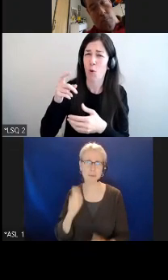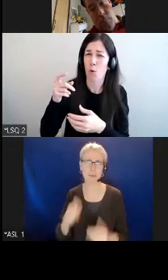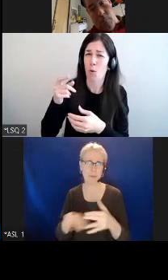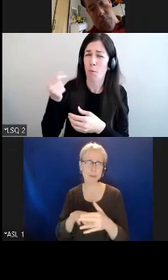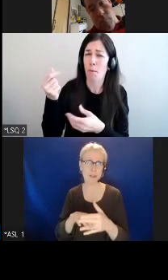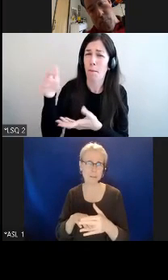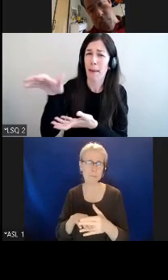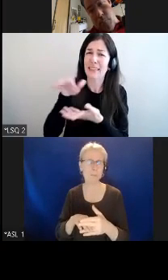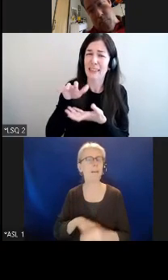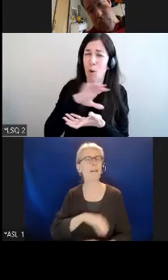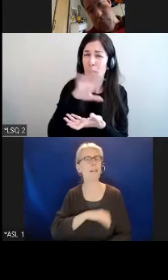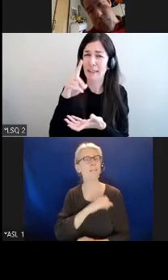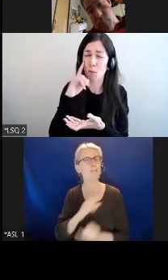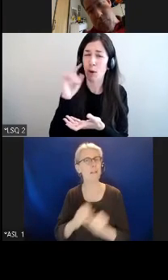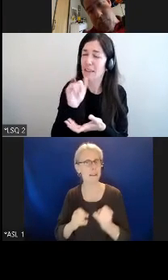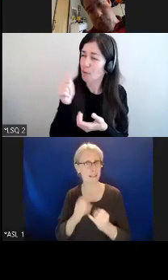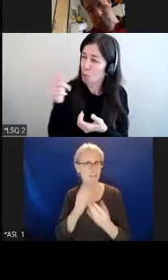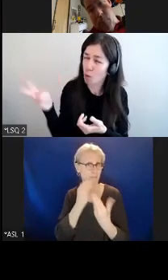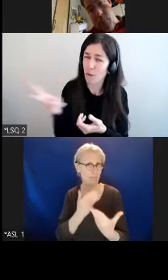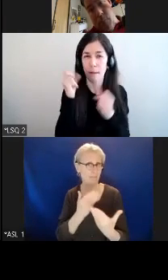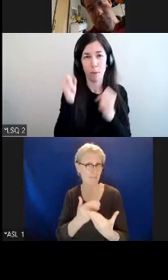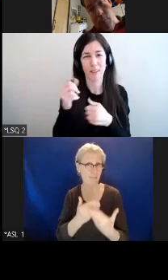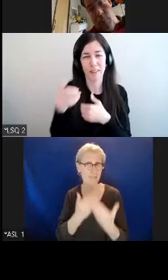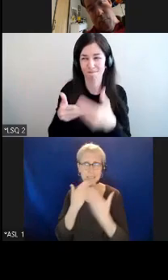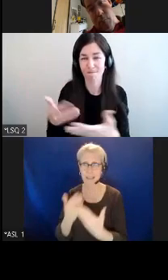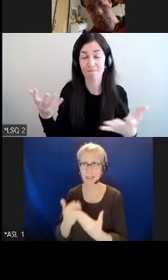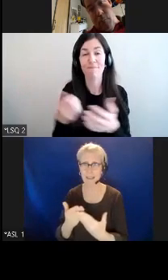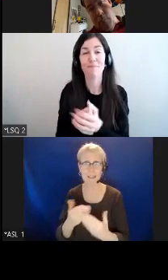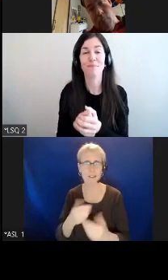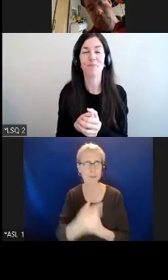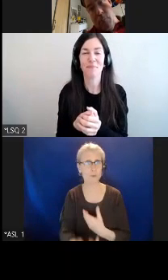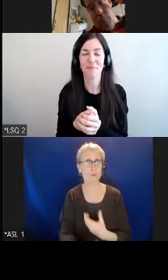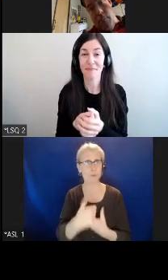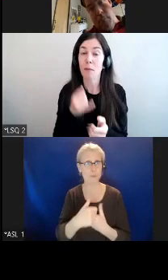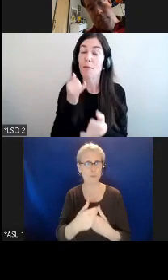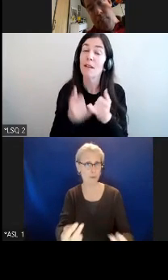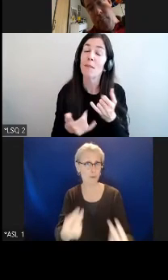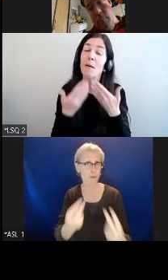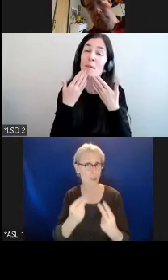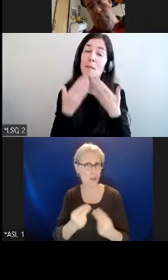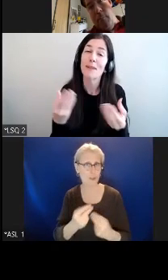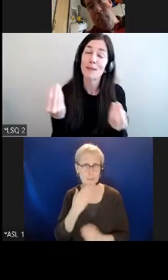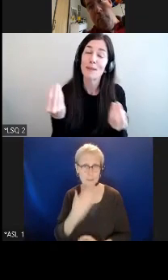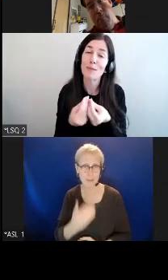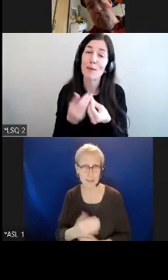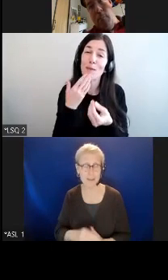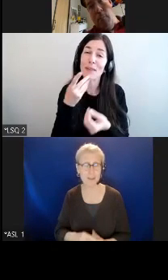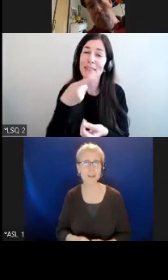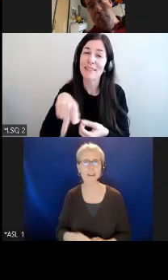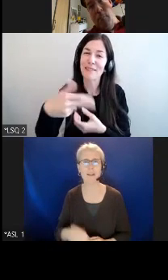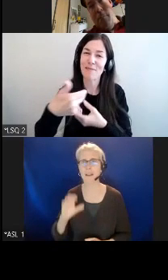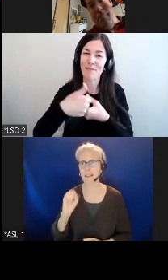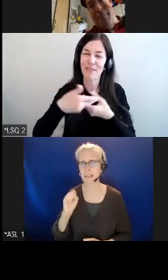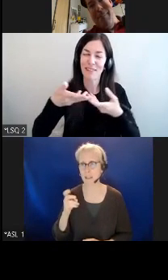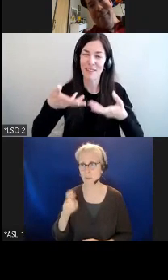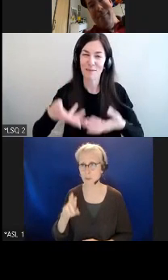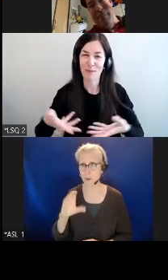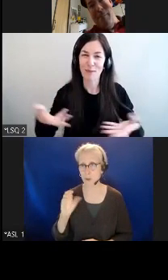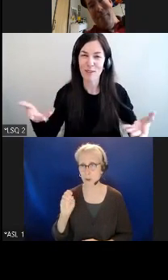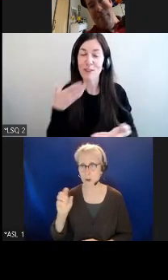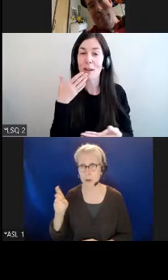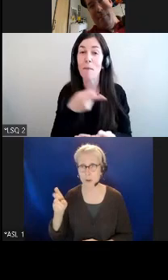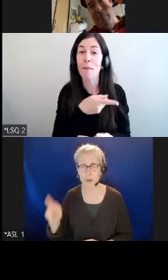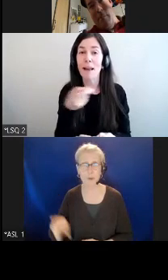FINALLY, THANK YOU. THANK YOU FOR JOINING US TODAY. THANK YOU, SENATOR COTTER, THANK YOU GREG.